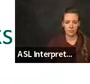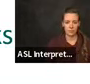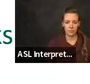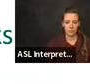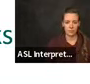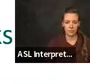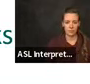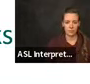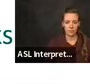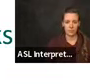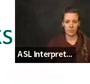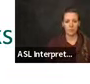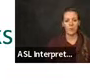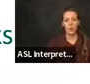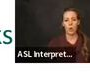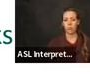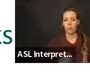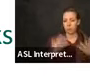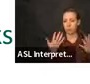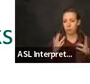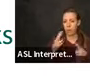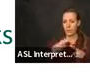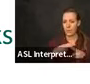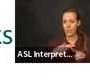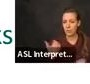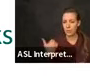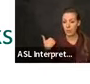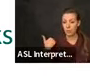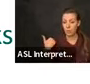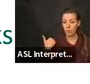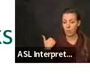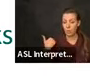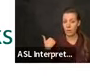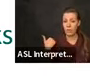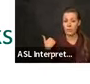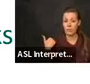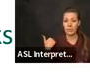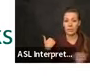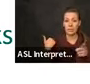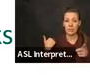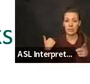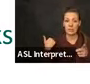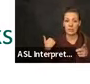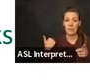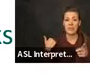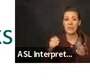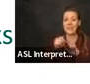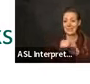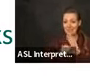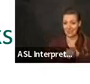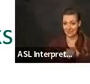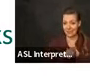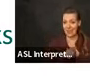As was noted earlier, the state did issue a statewide indoor